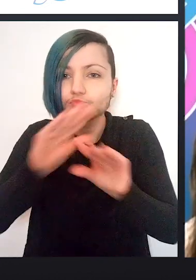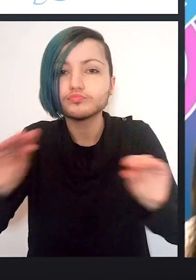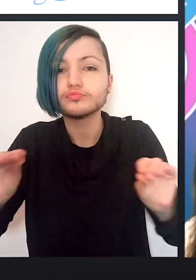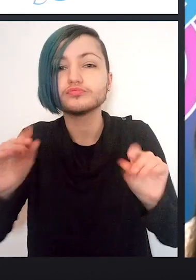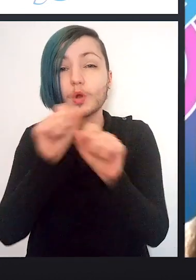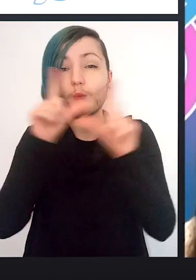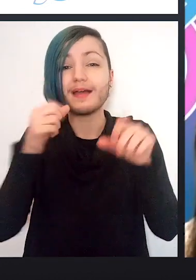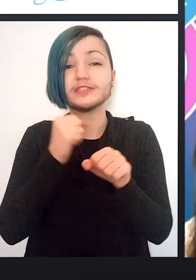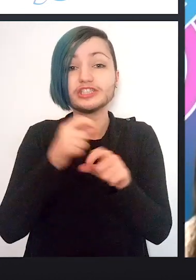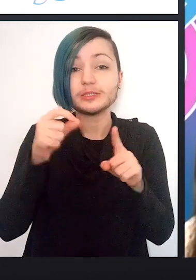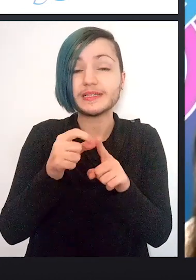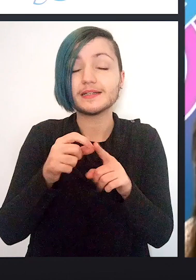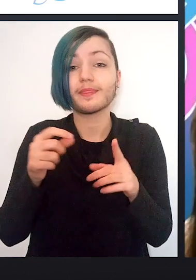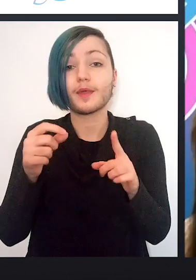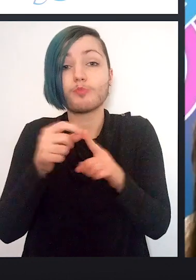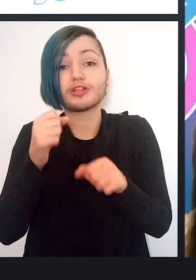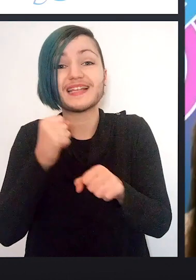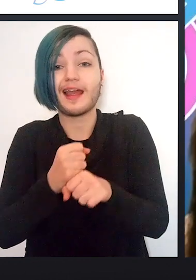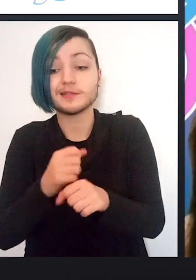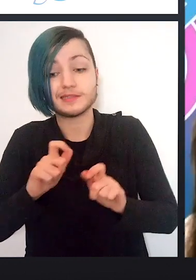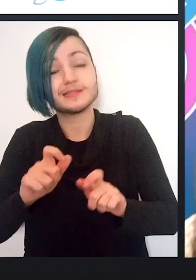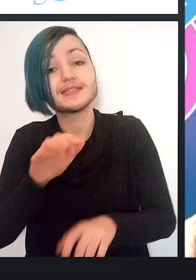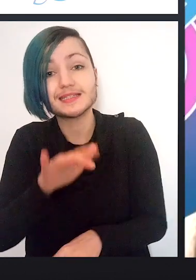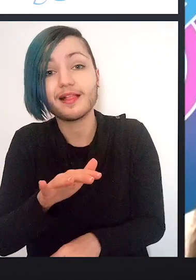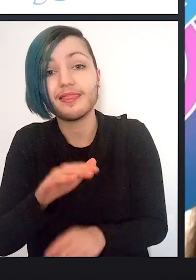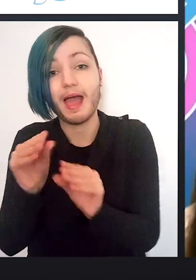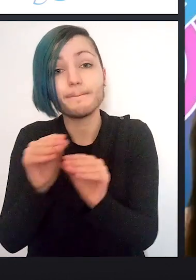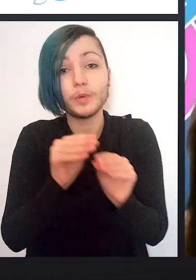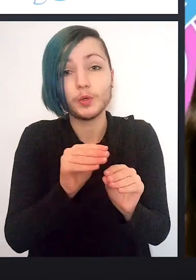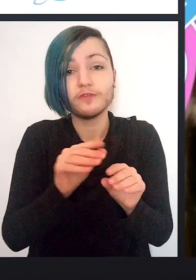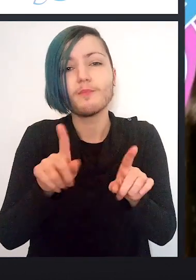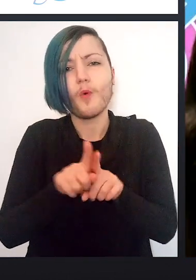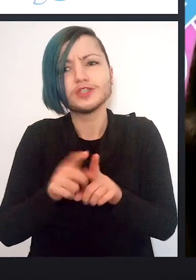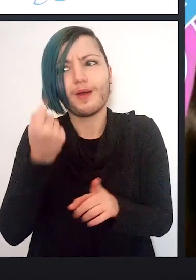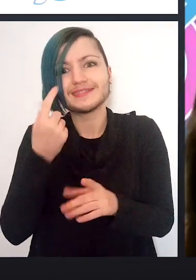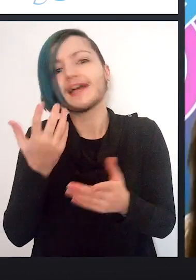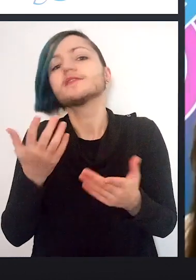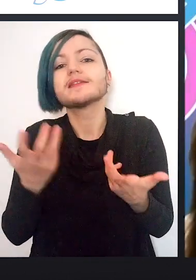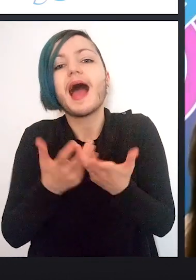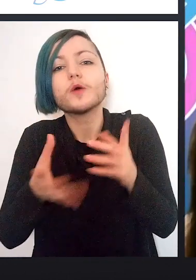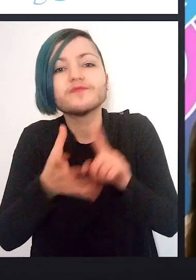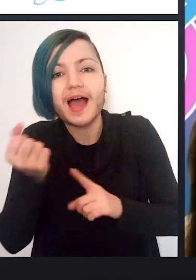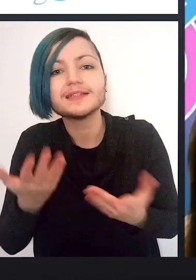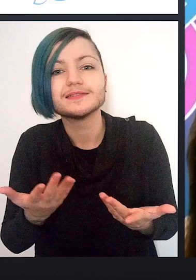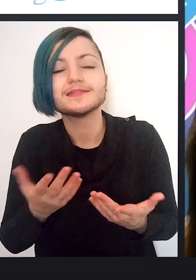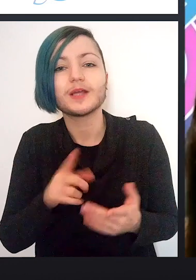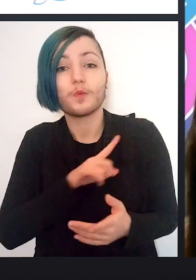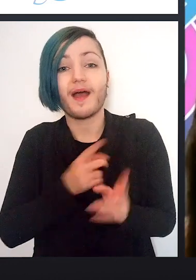A) that the prostate gland is there and B) that they understand how to examine for it. Because they will find if they did what's